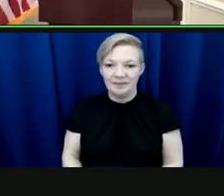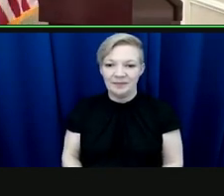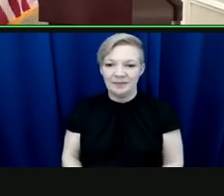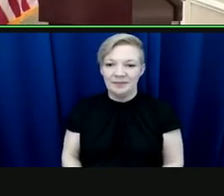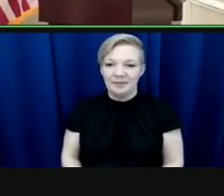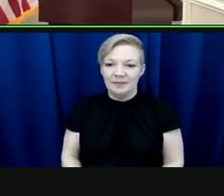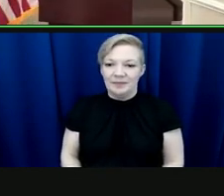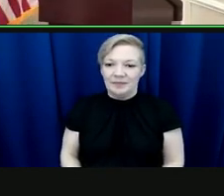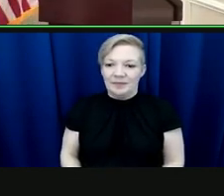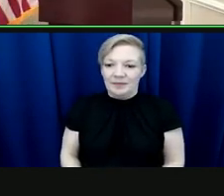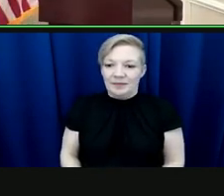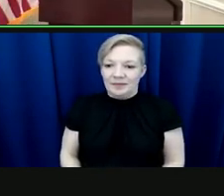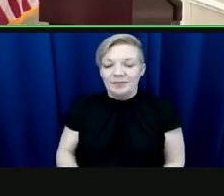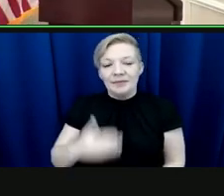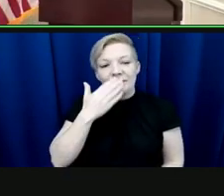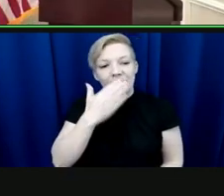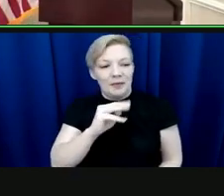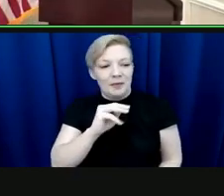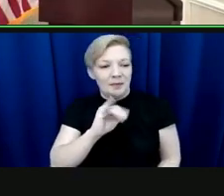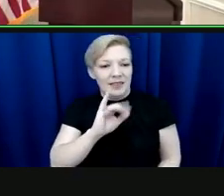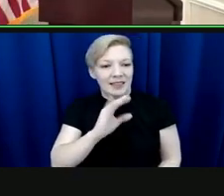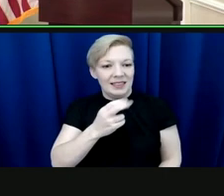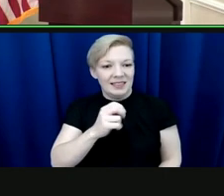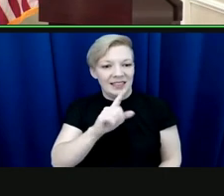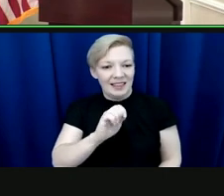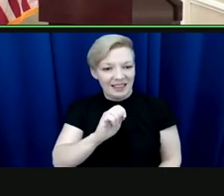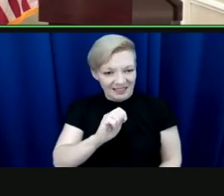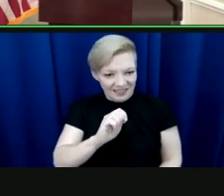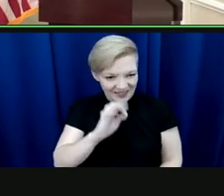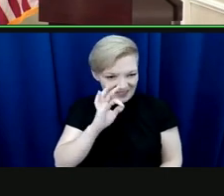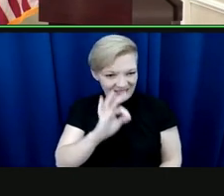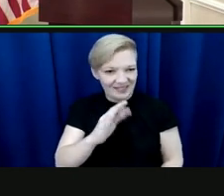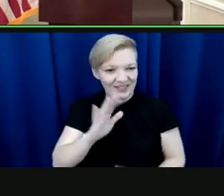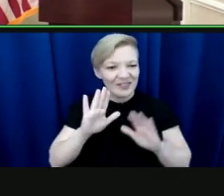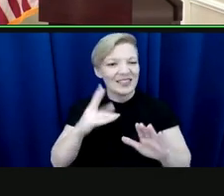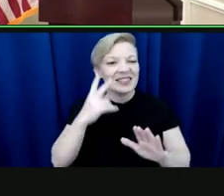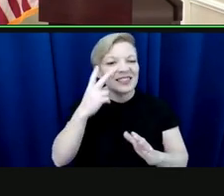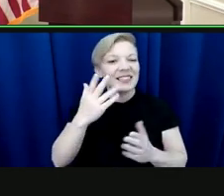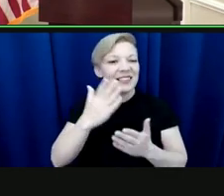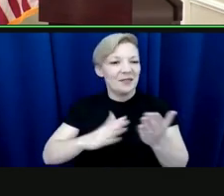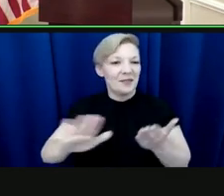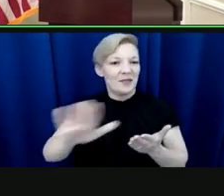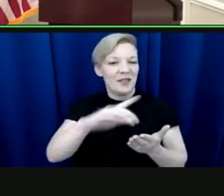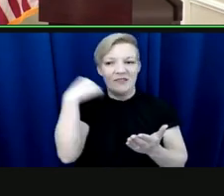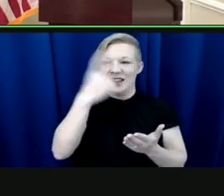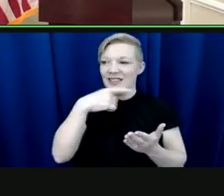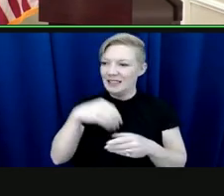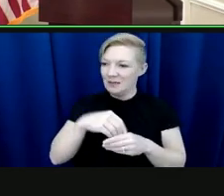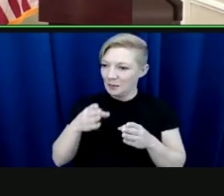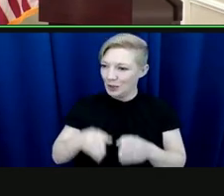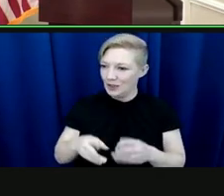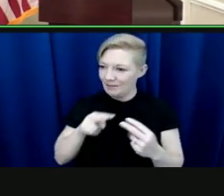Chair Mallory: Thank you, Michelle. And hello, everyone. So good to see some live faces in person. It's my honor to be here with you today.